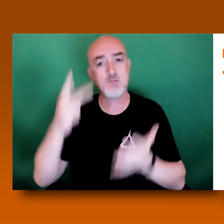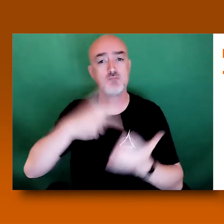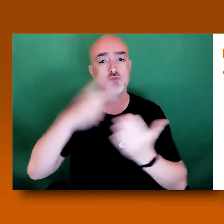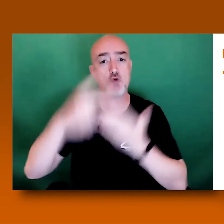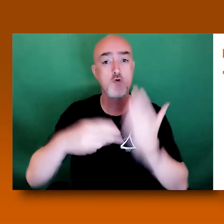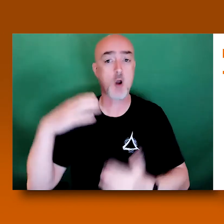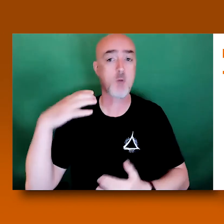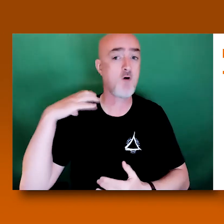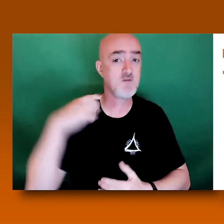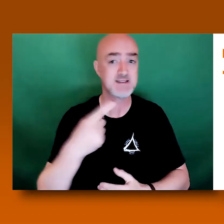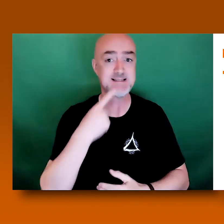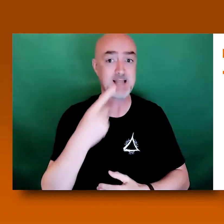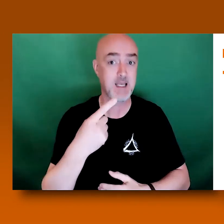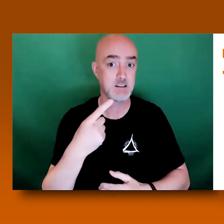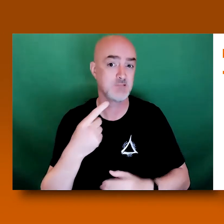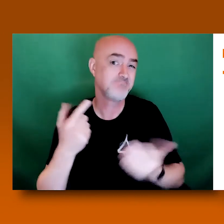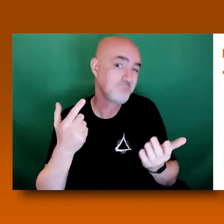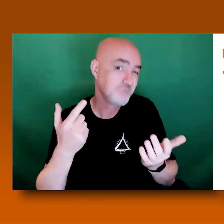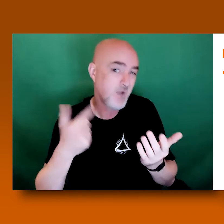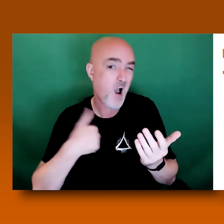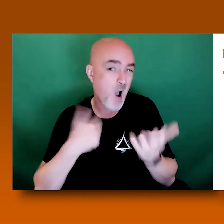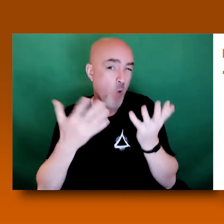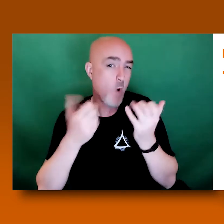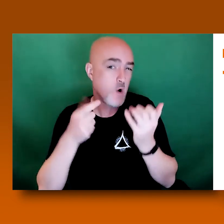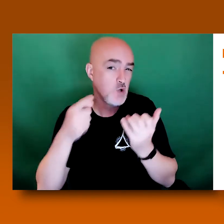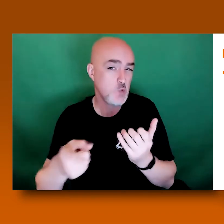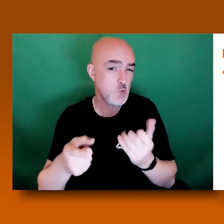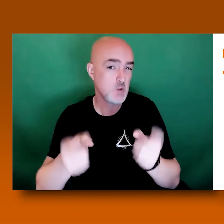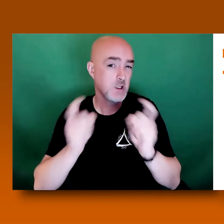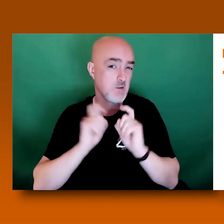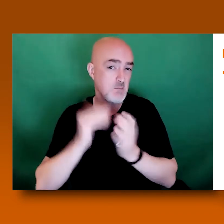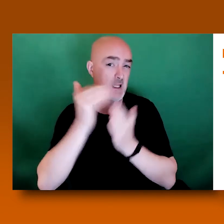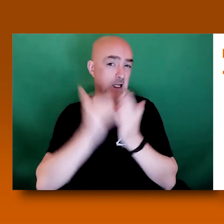maybe the program officer would say, "You know, I want you to give me a list